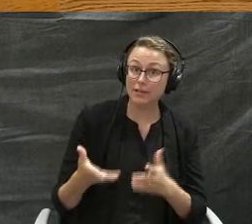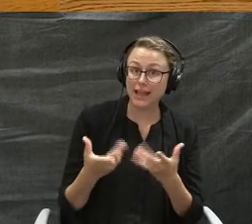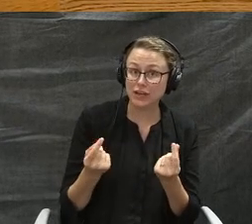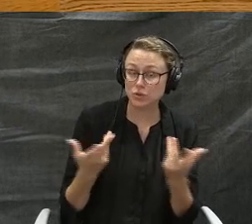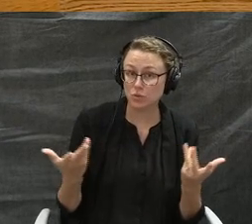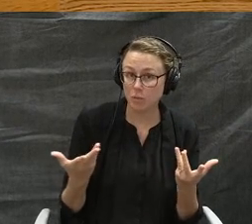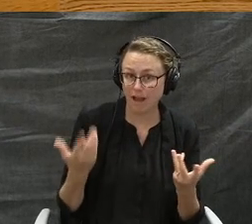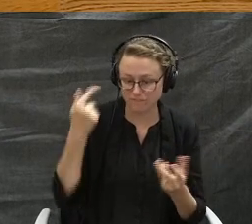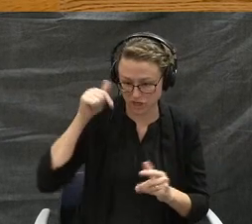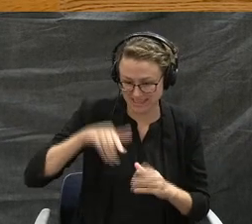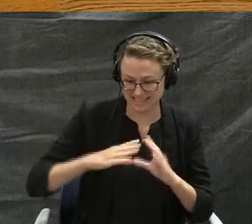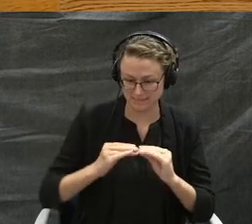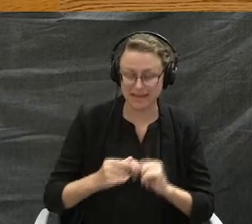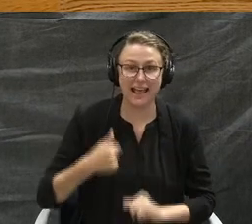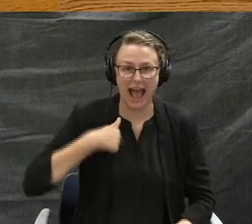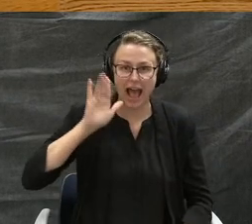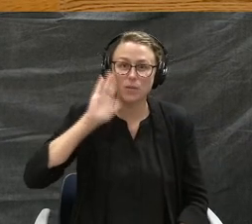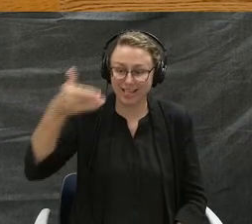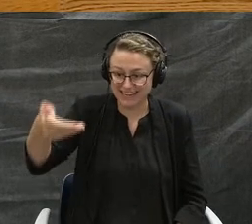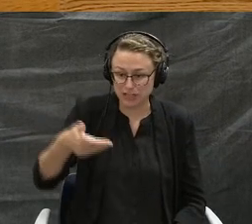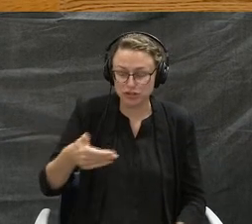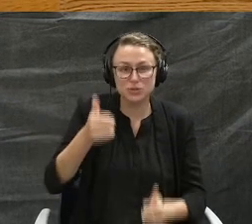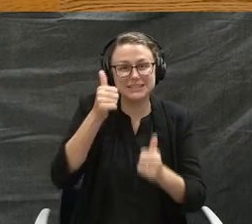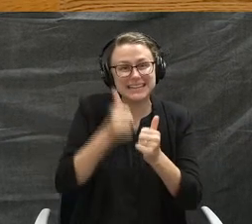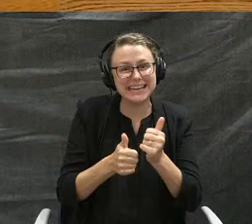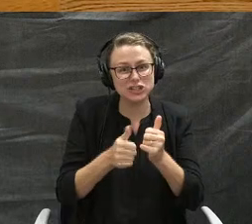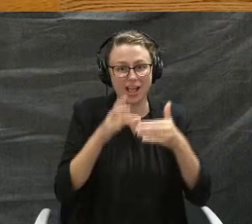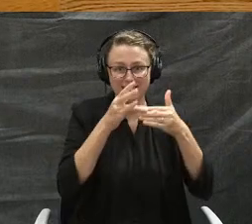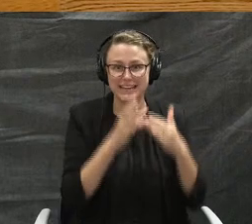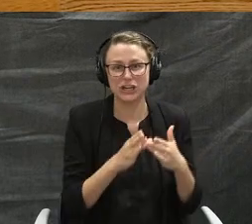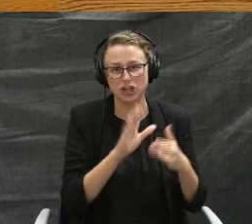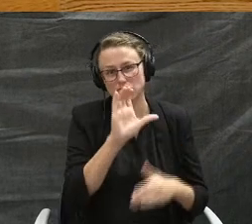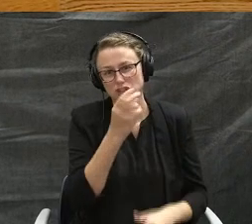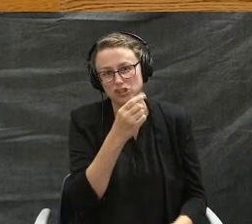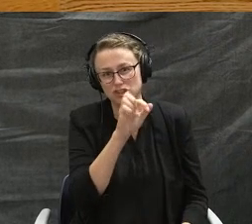each chair and then they will cover their plans and so will go